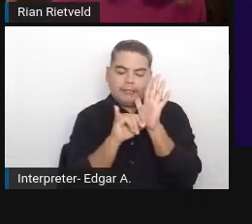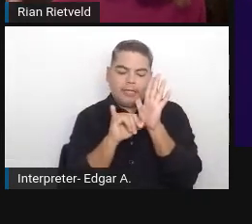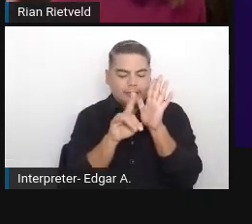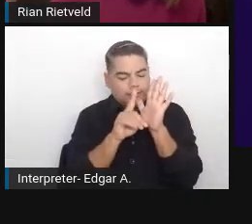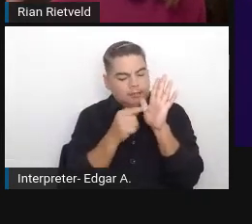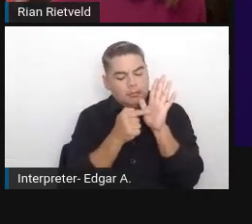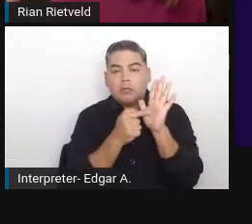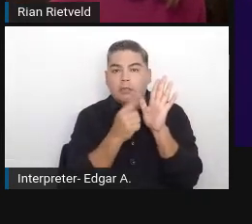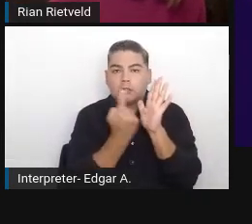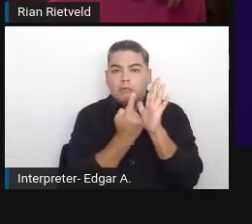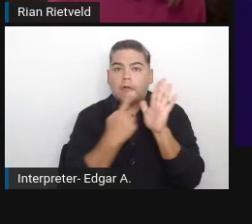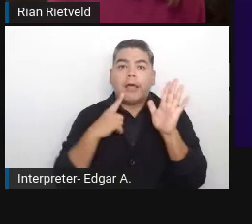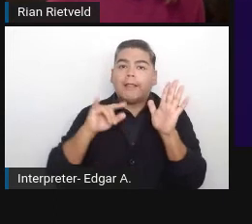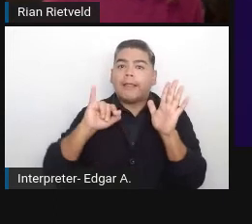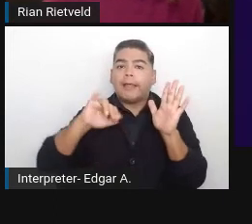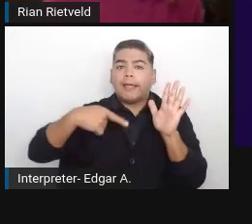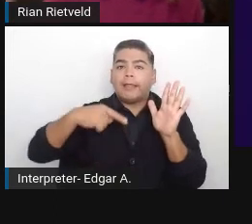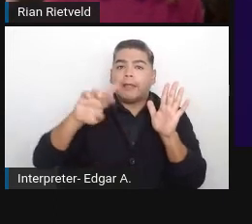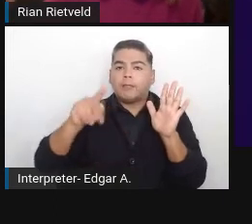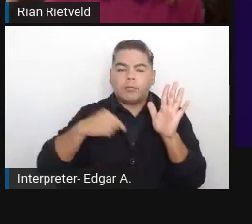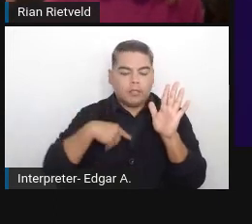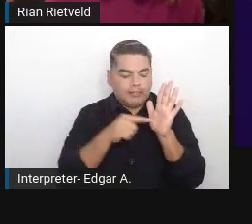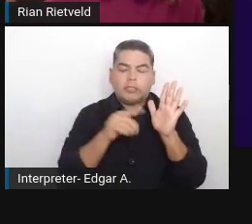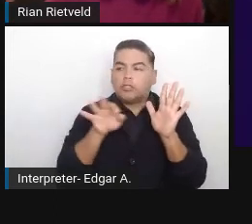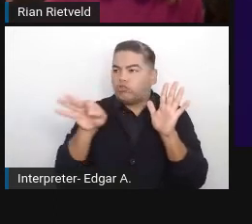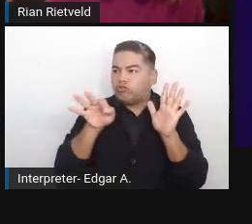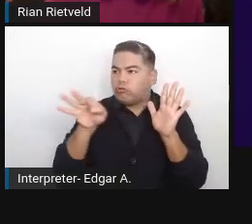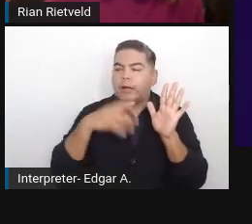you say aria-describedby referring to that Id.